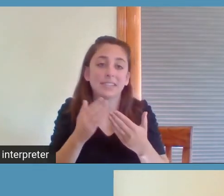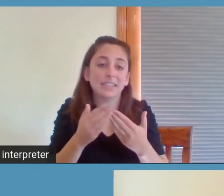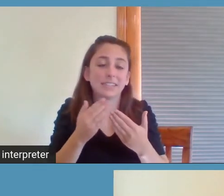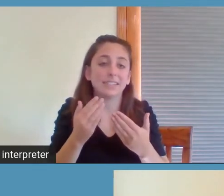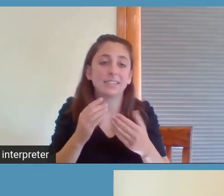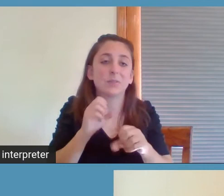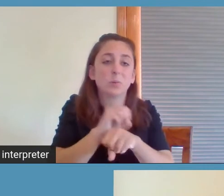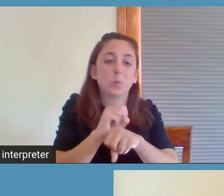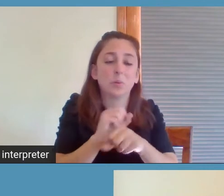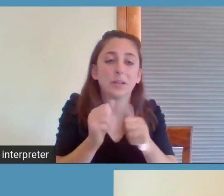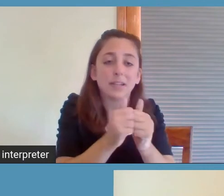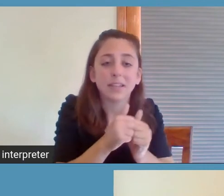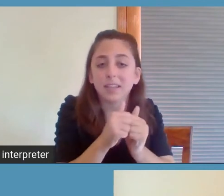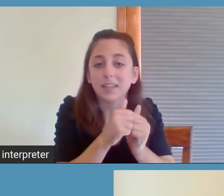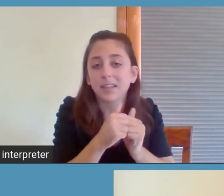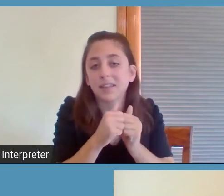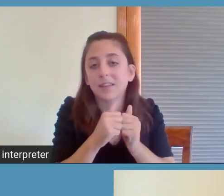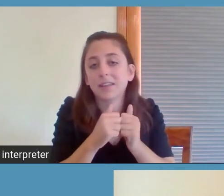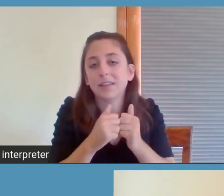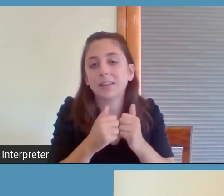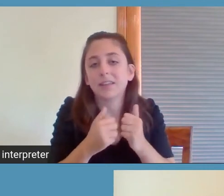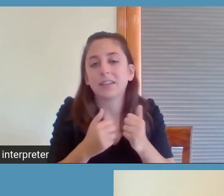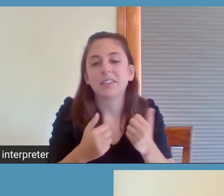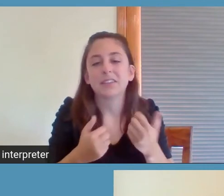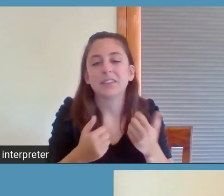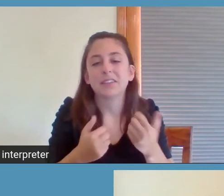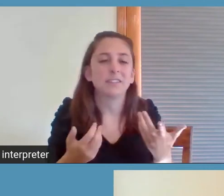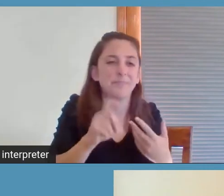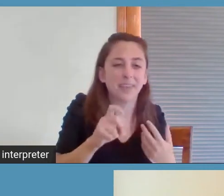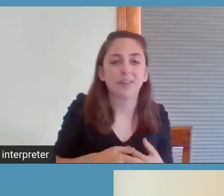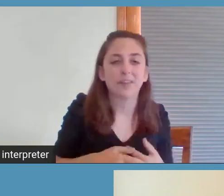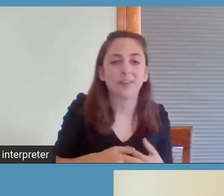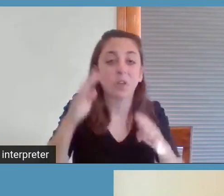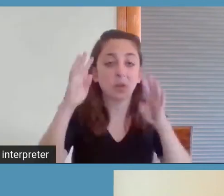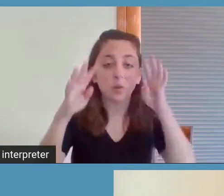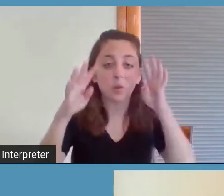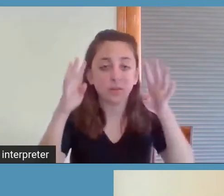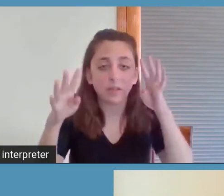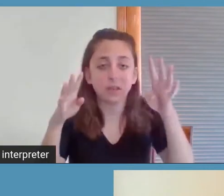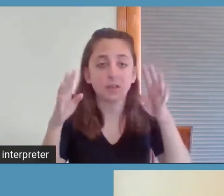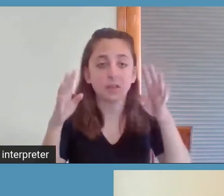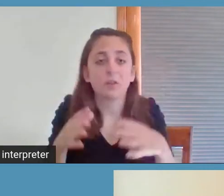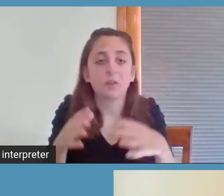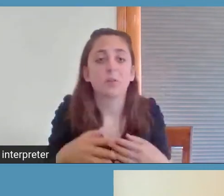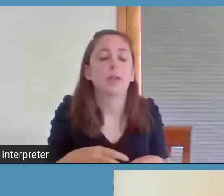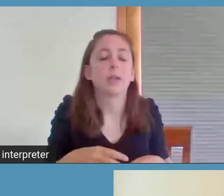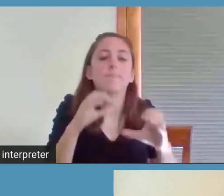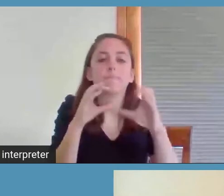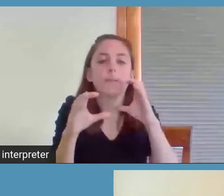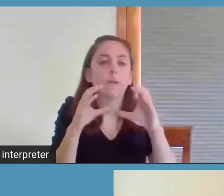um you kind of have to uh create a just have a just a conversation about who's doing what